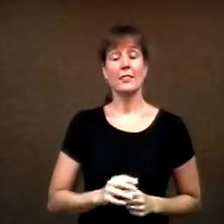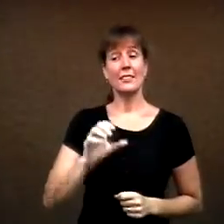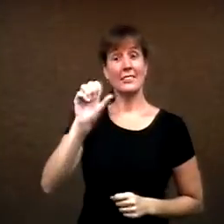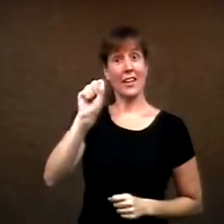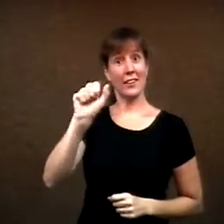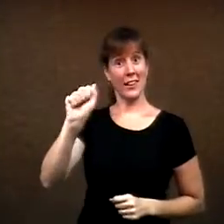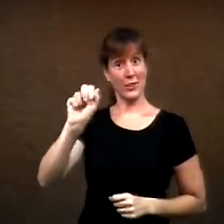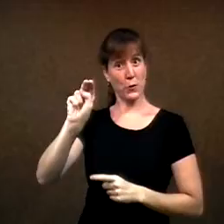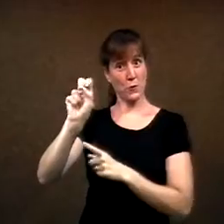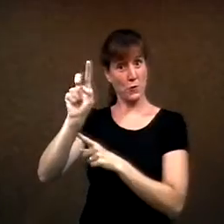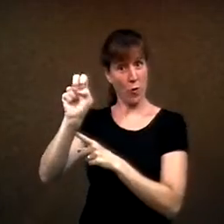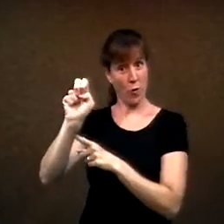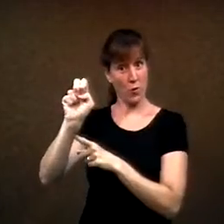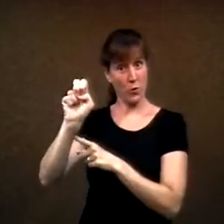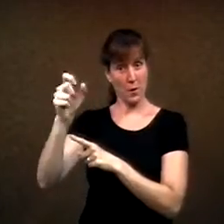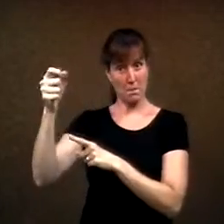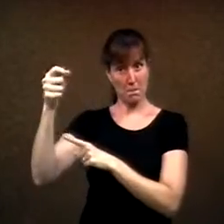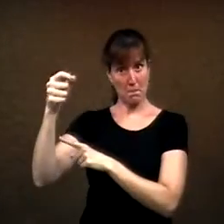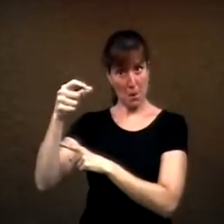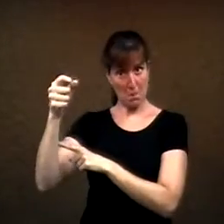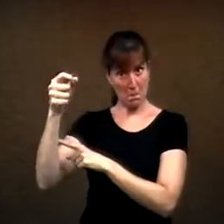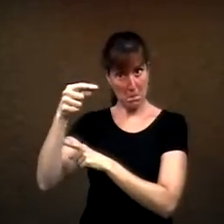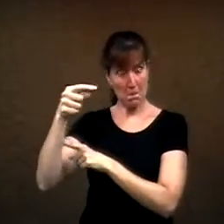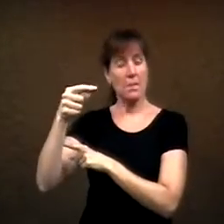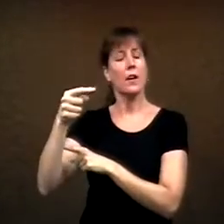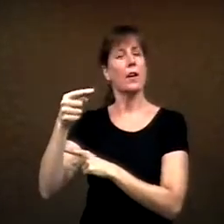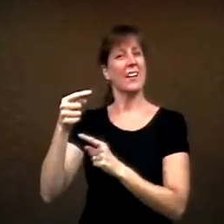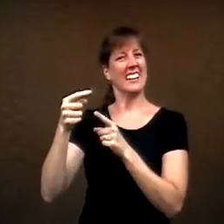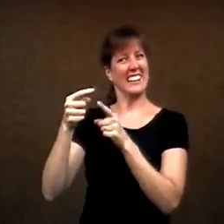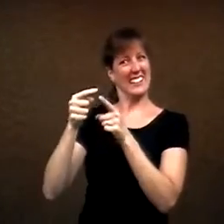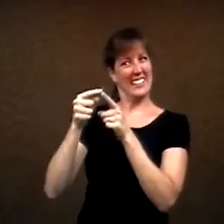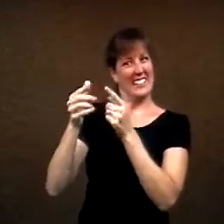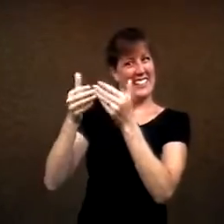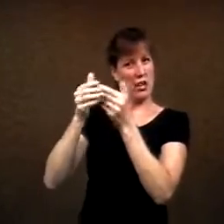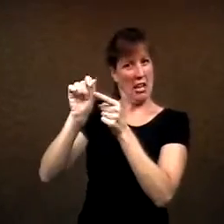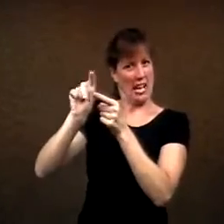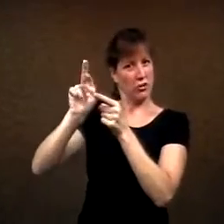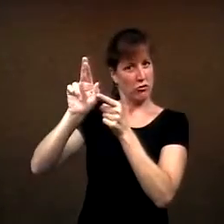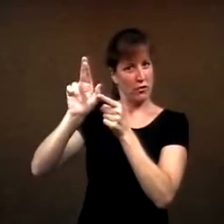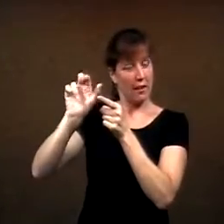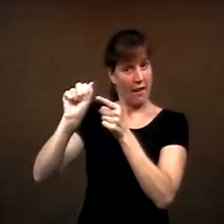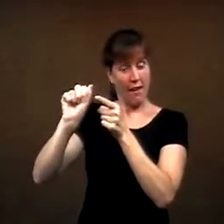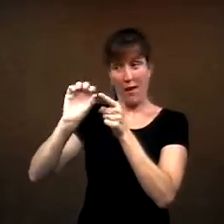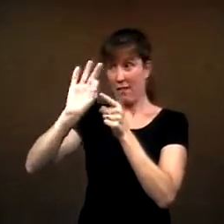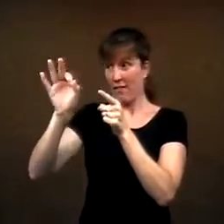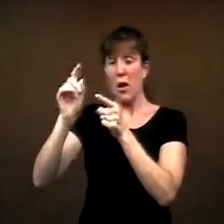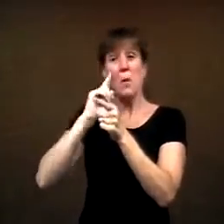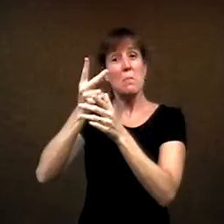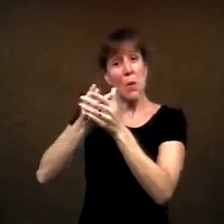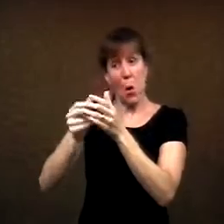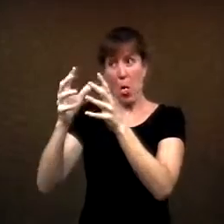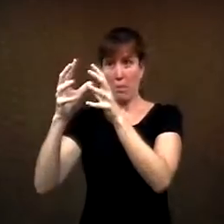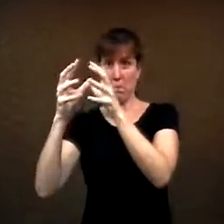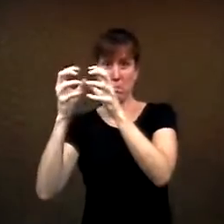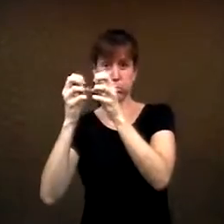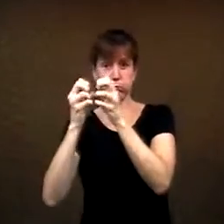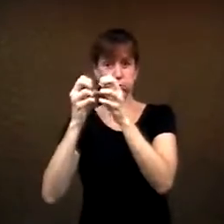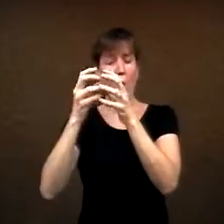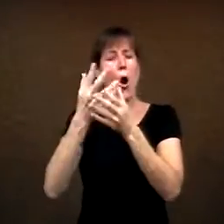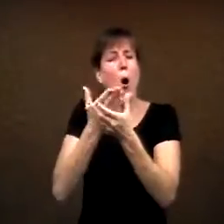an impulse, because it's closest to the atria, both *atria*, contract, almost simultaneously.